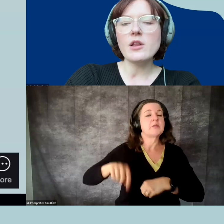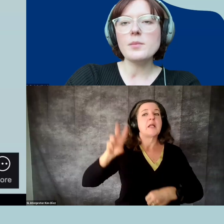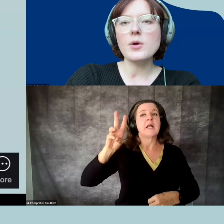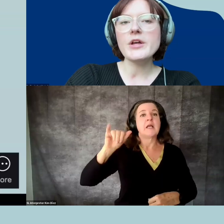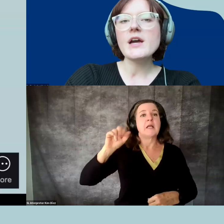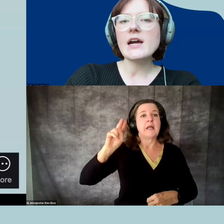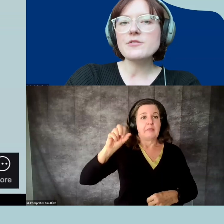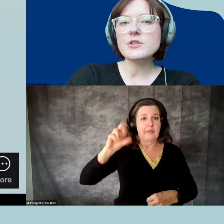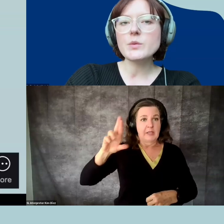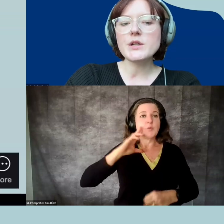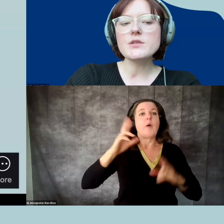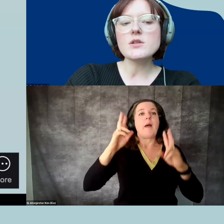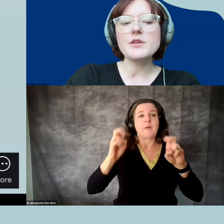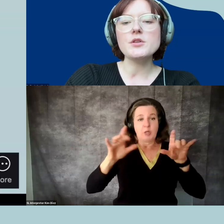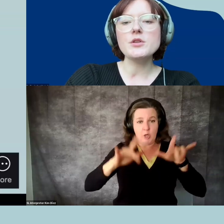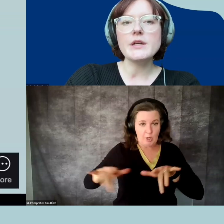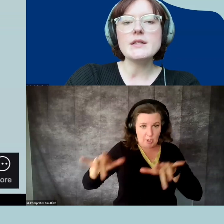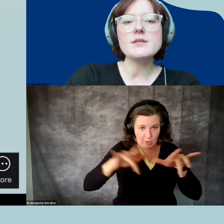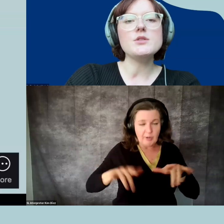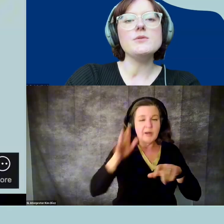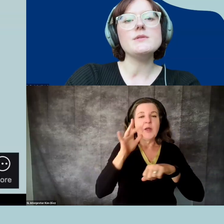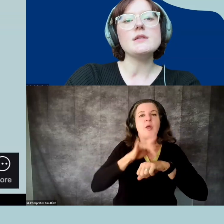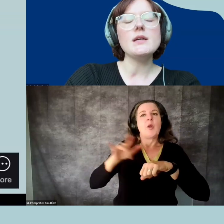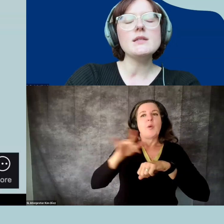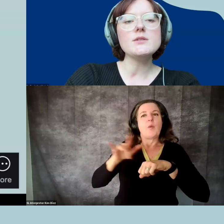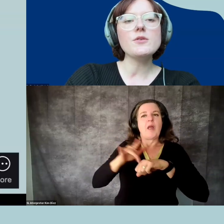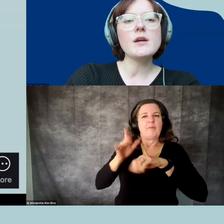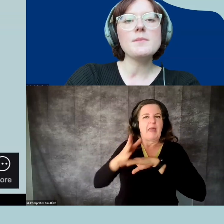available afterwards on the Lurie Institute's Instagram